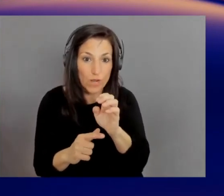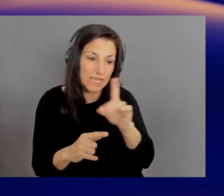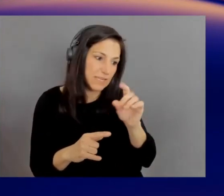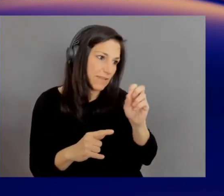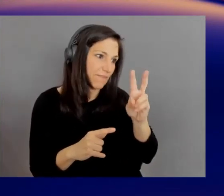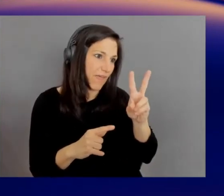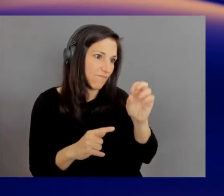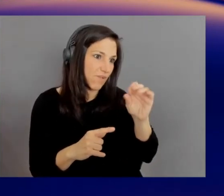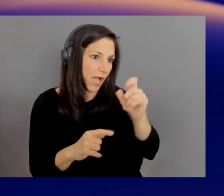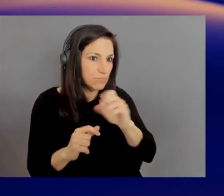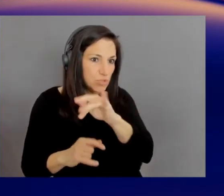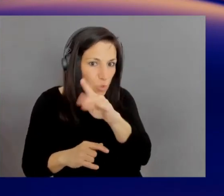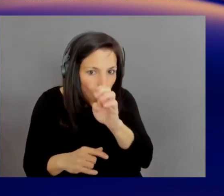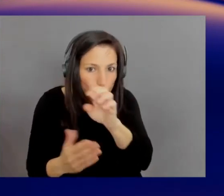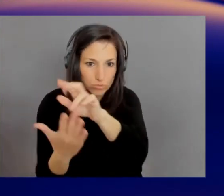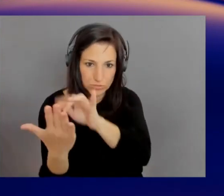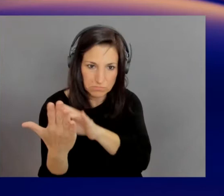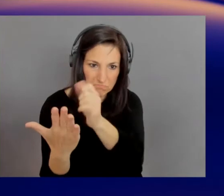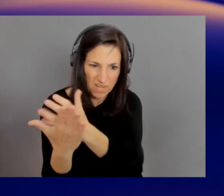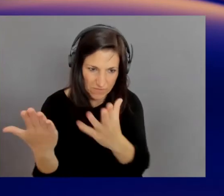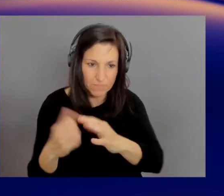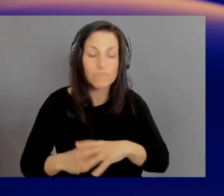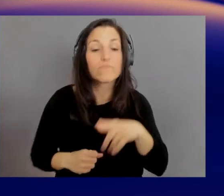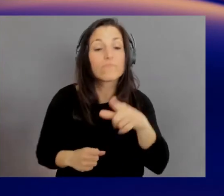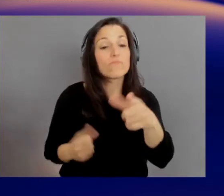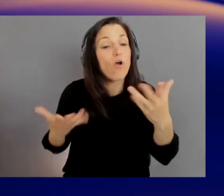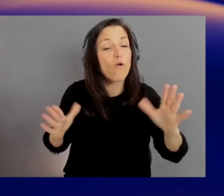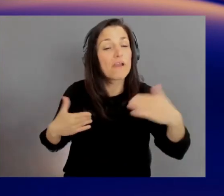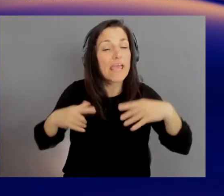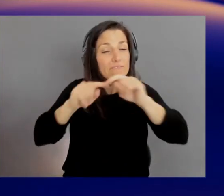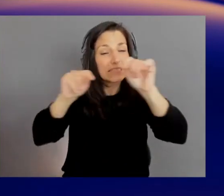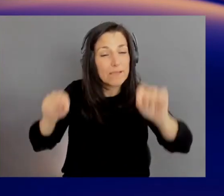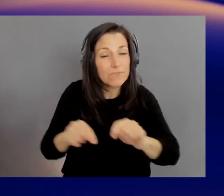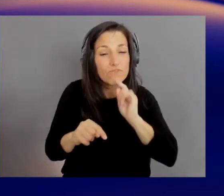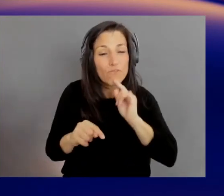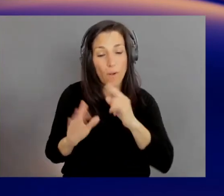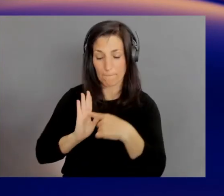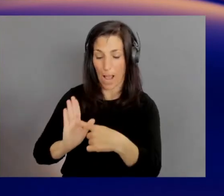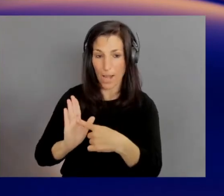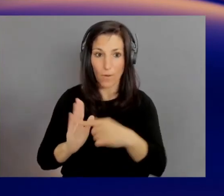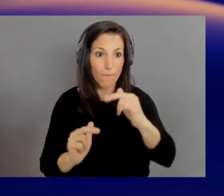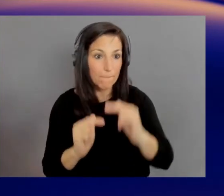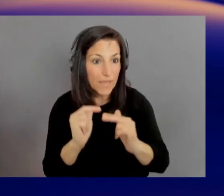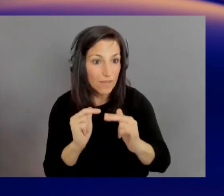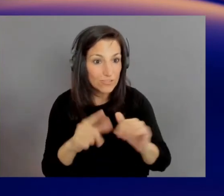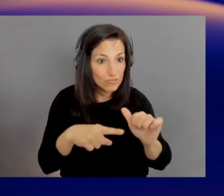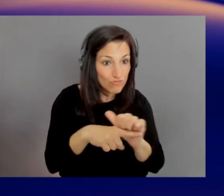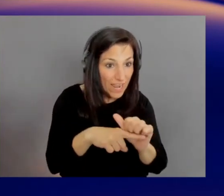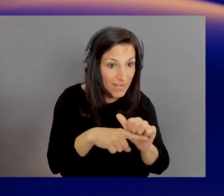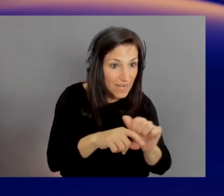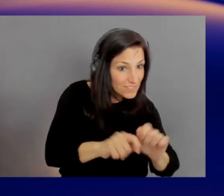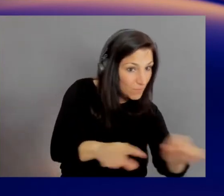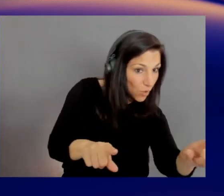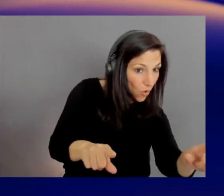templates that cover, you know model, build, train and deploy or just model build and train or just model deployment.